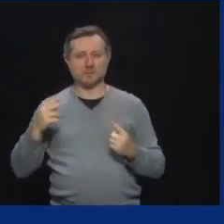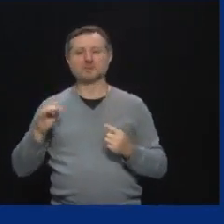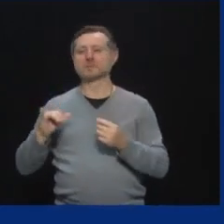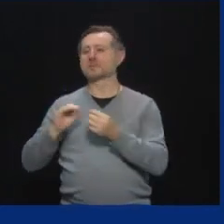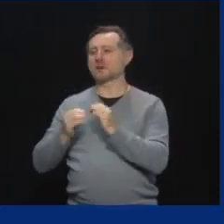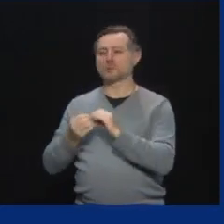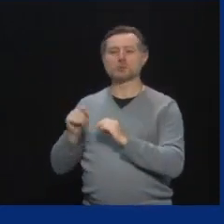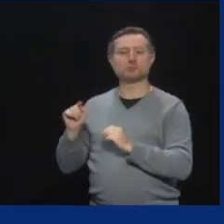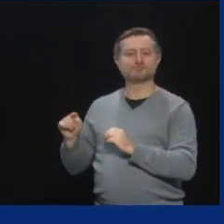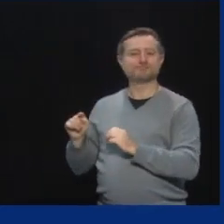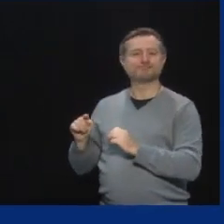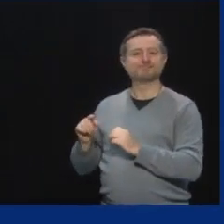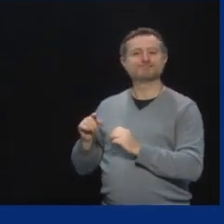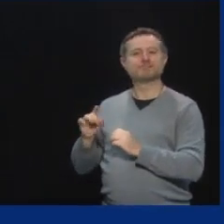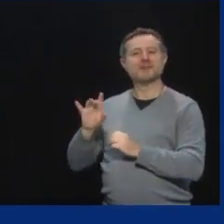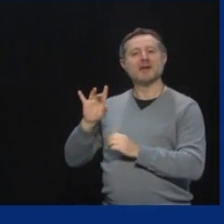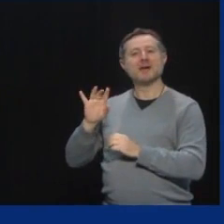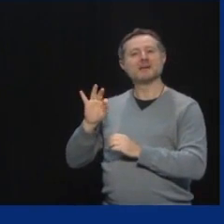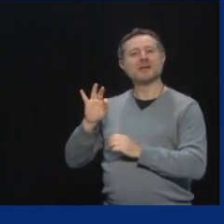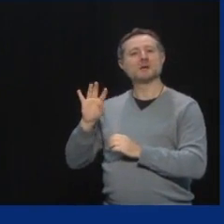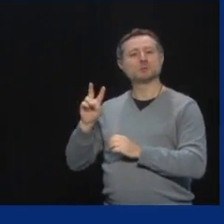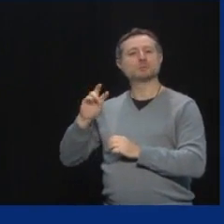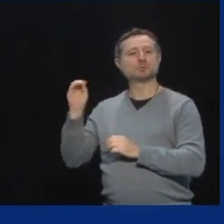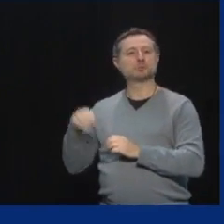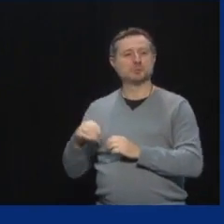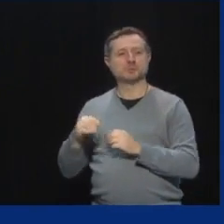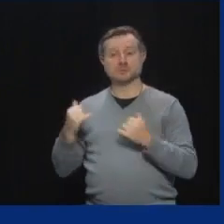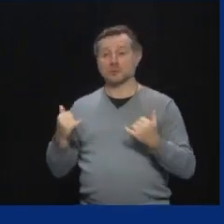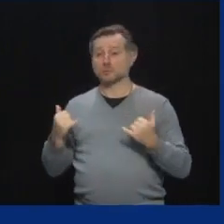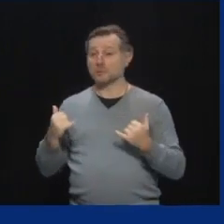will see that number go higher quickly uh because what we're finding is that